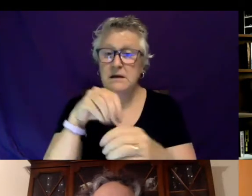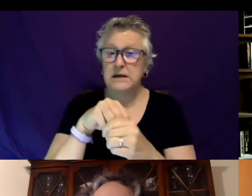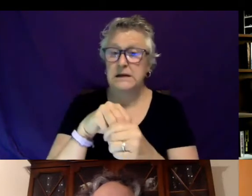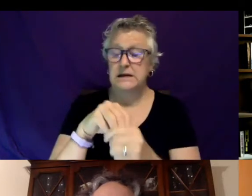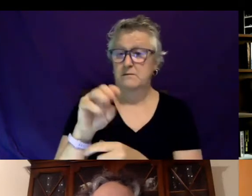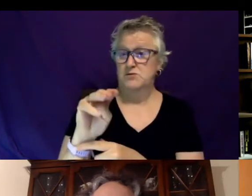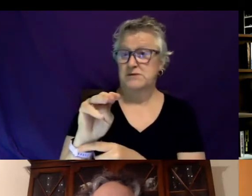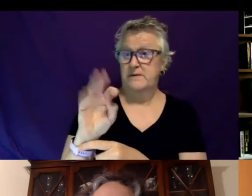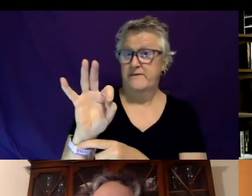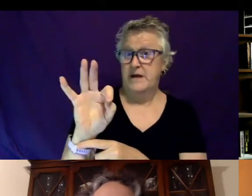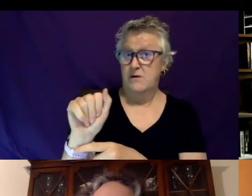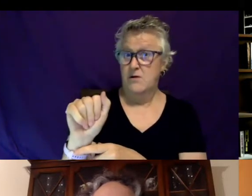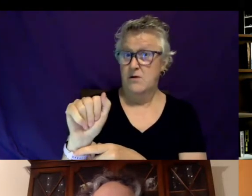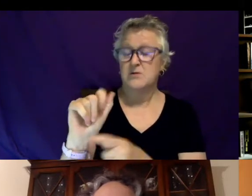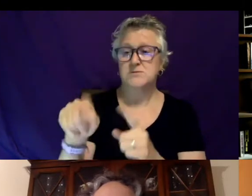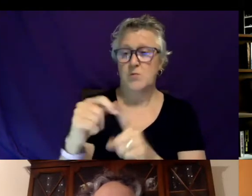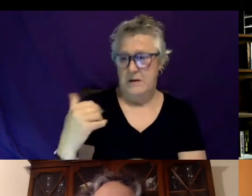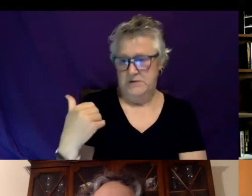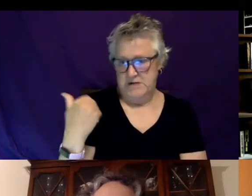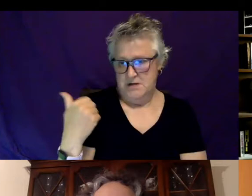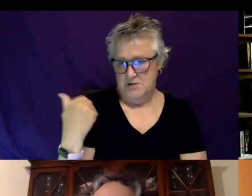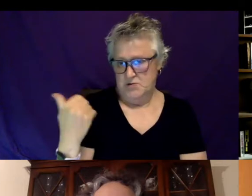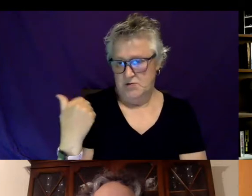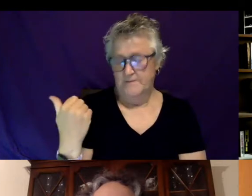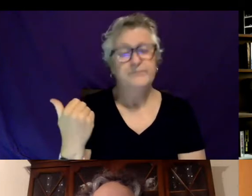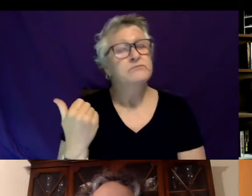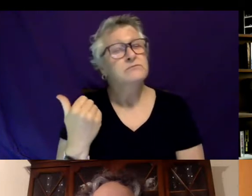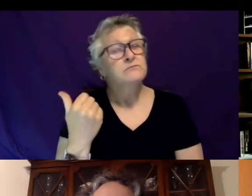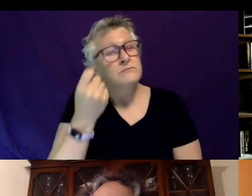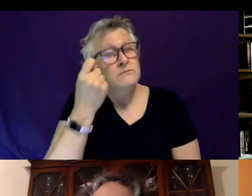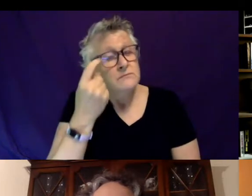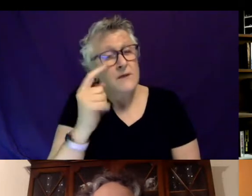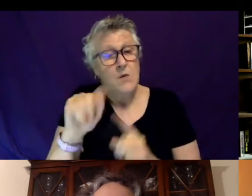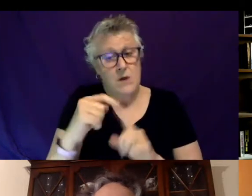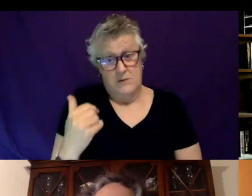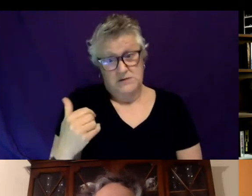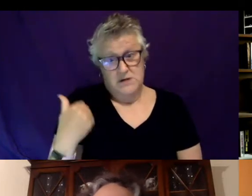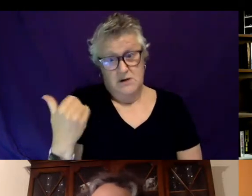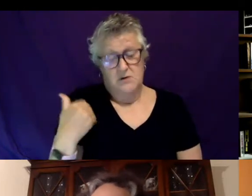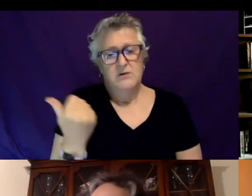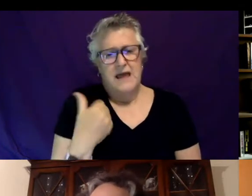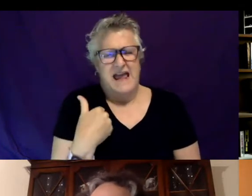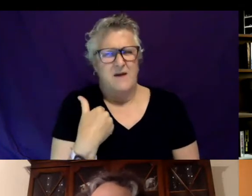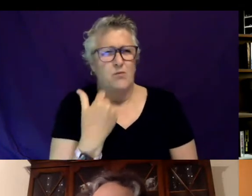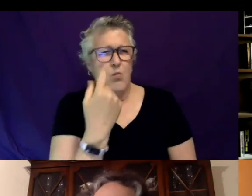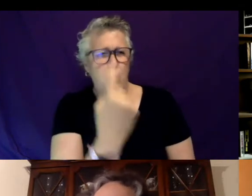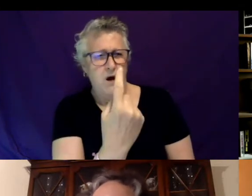some-- when I was-- when I was young they had a a version of the David in the rotunda there.